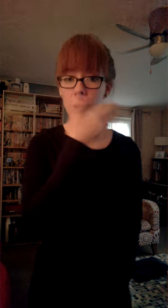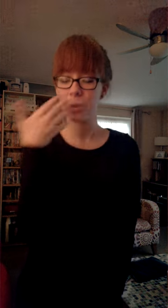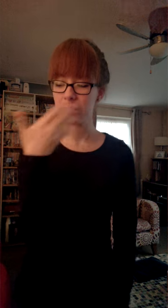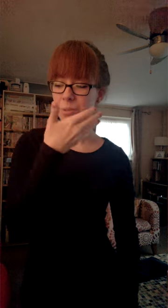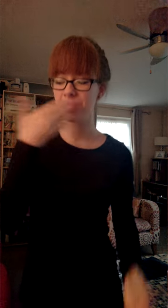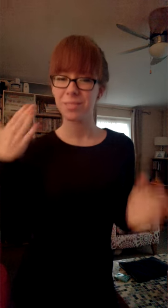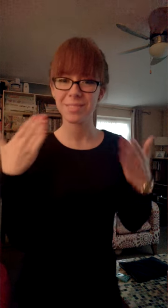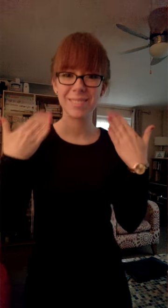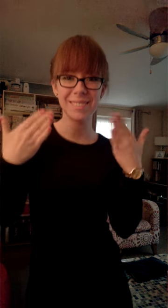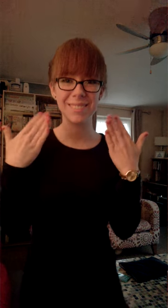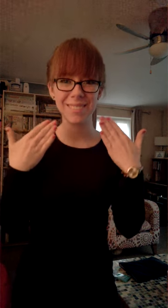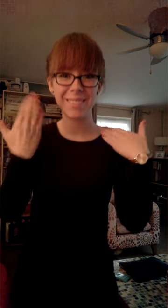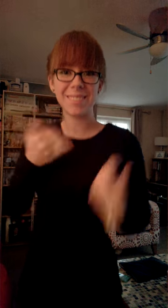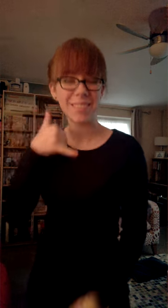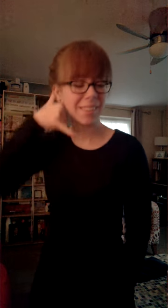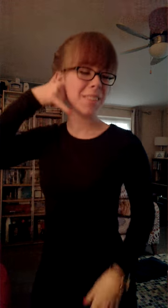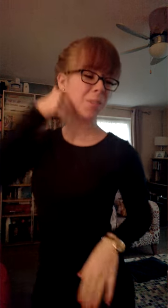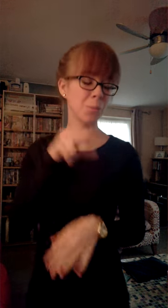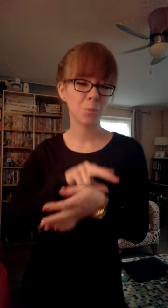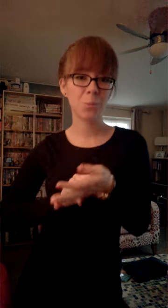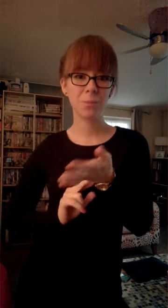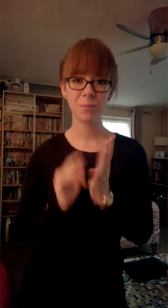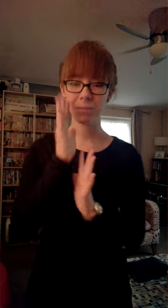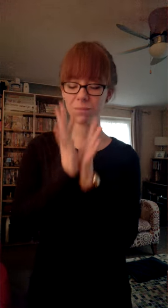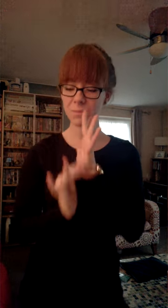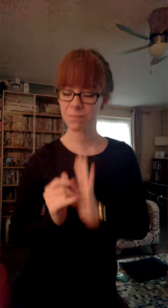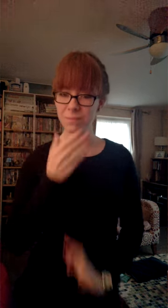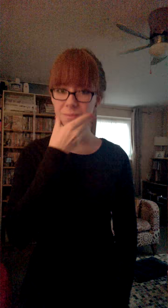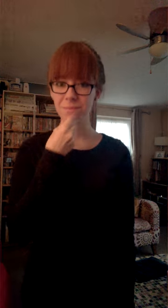I'm too hot (hot damn) Call the police and the fireman